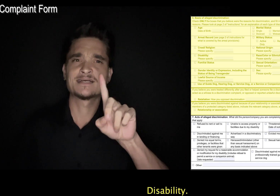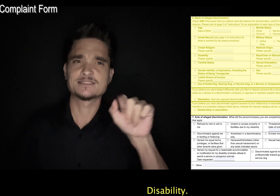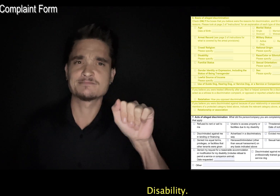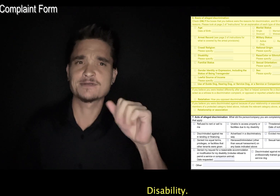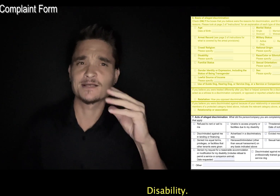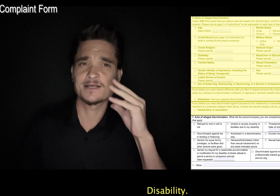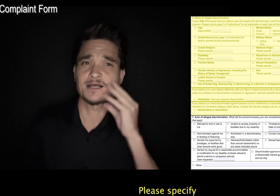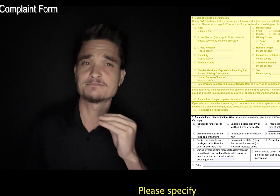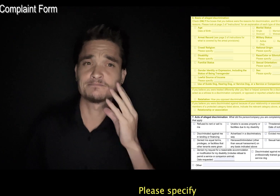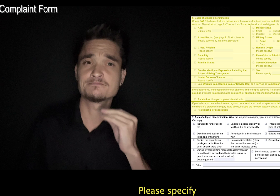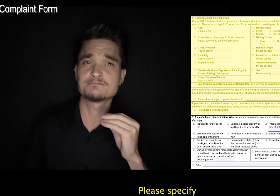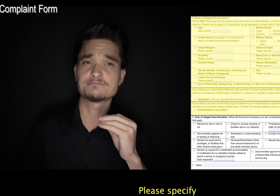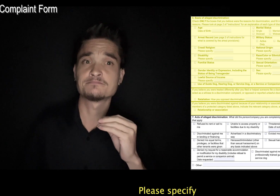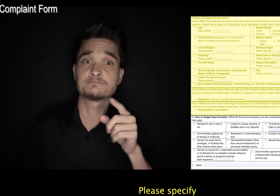Disability. Please specify